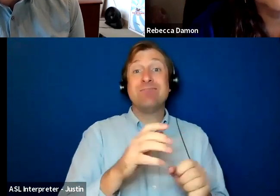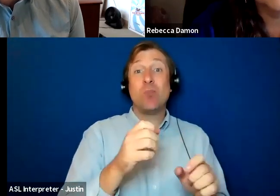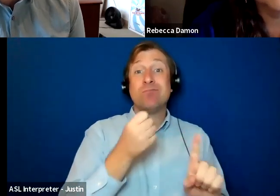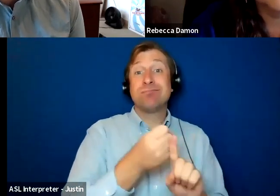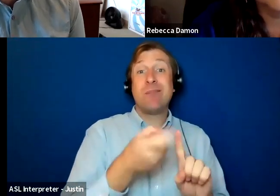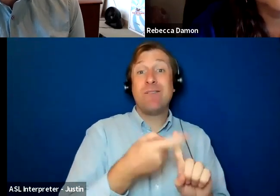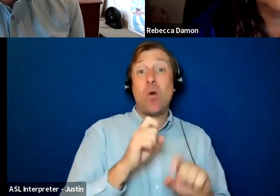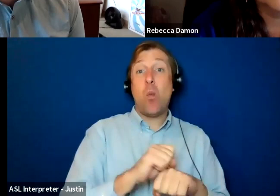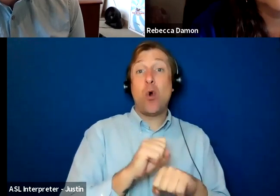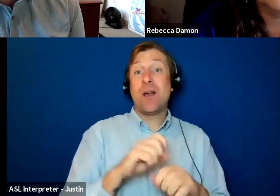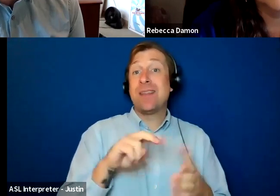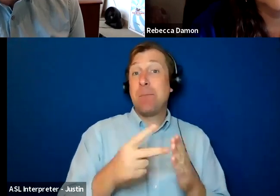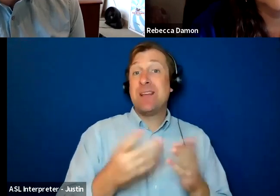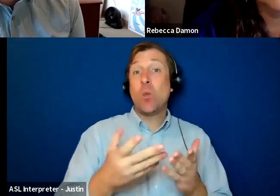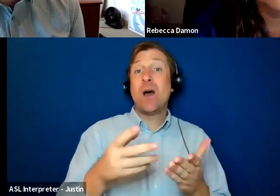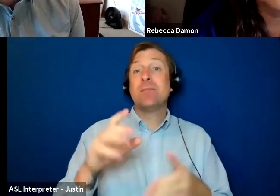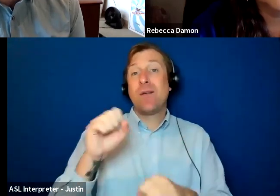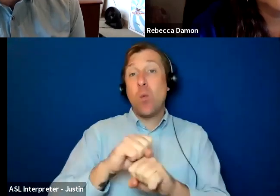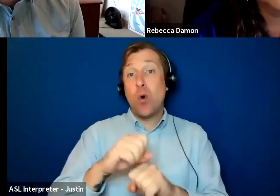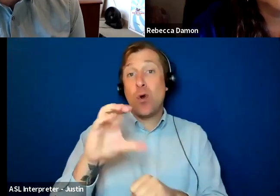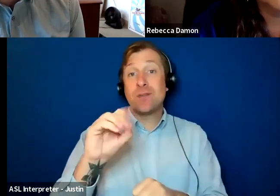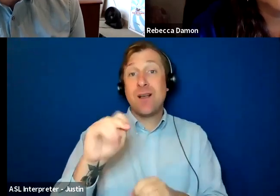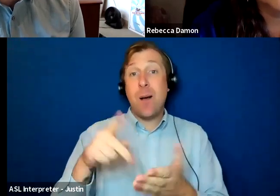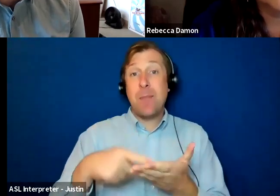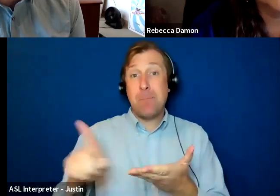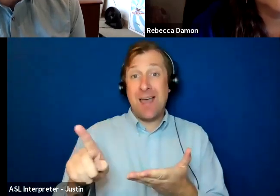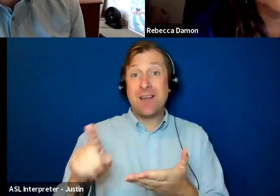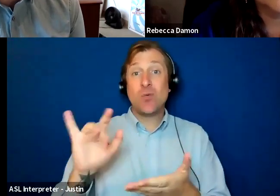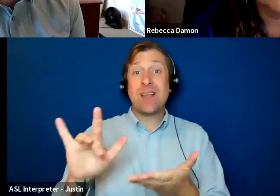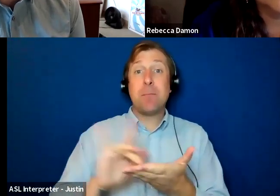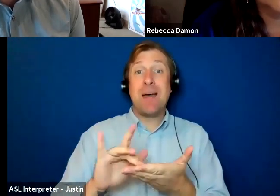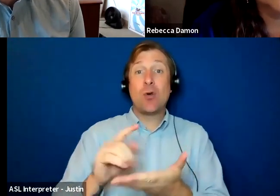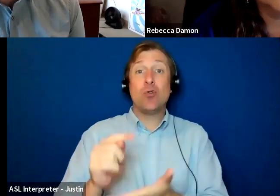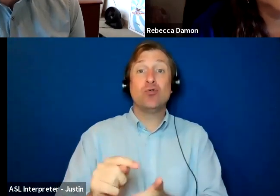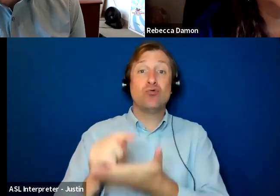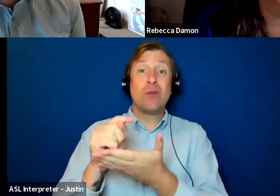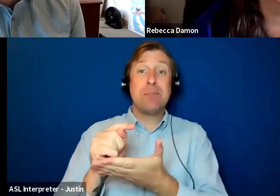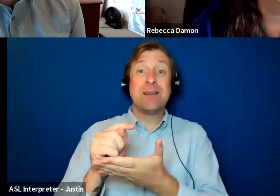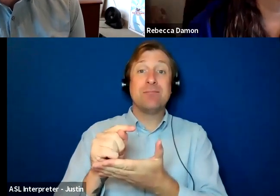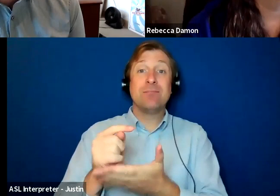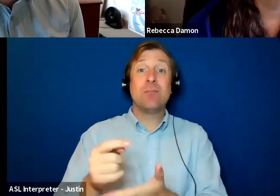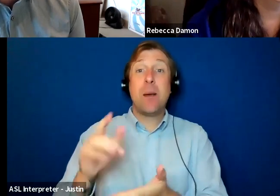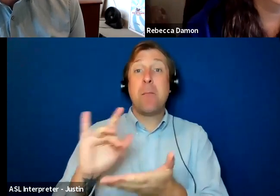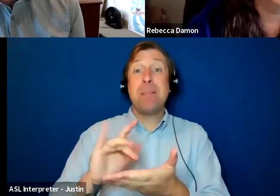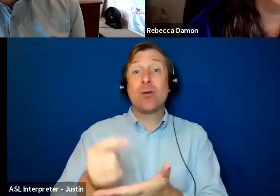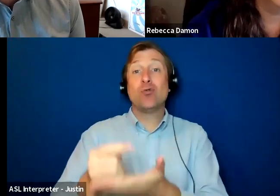there's workers' comp coverage for that both from a medical treatment perspective and potentially from an income perspective.